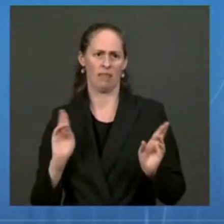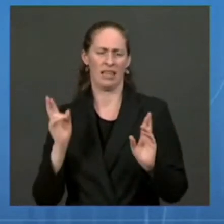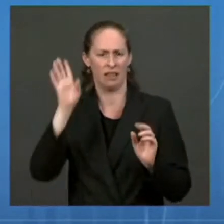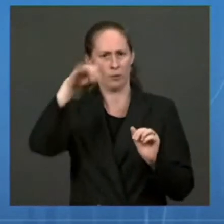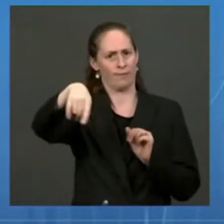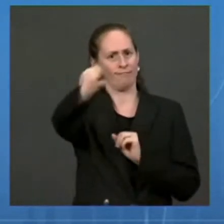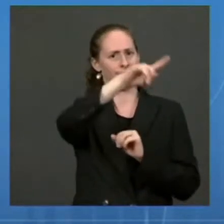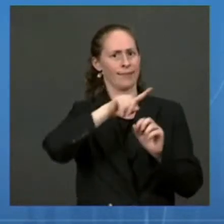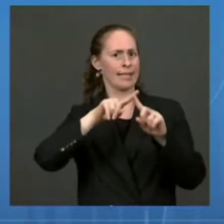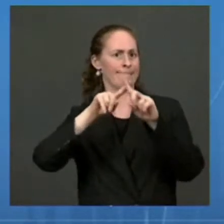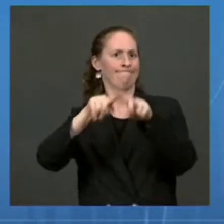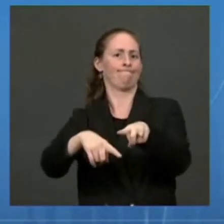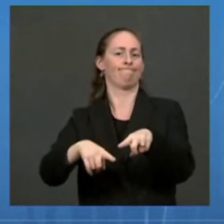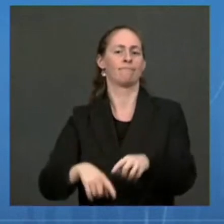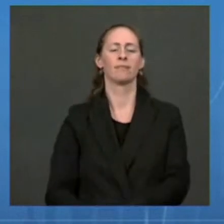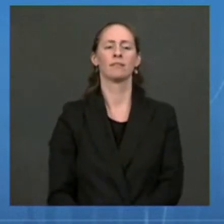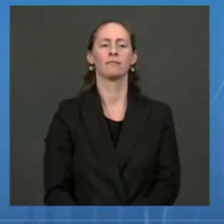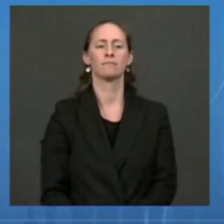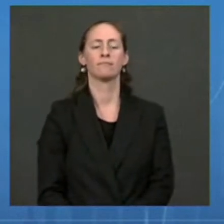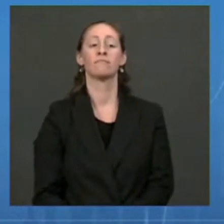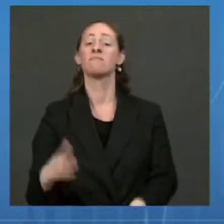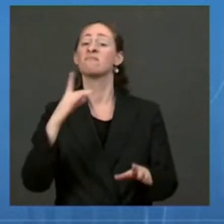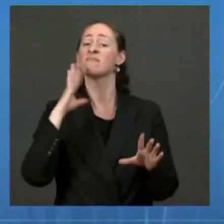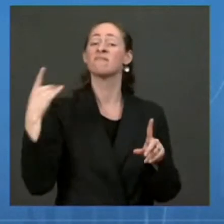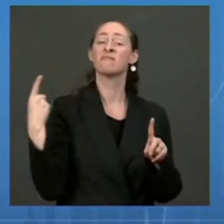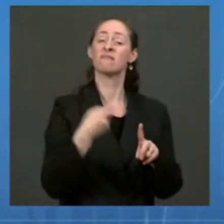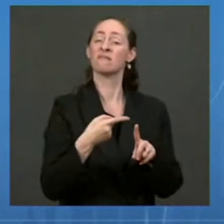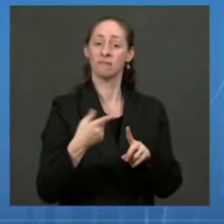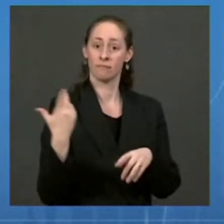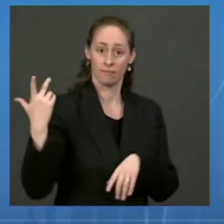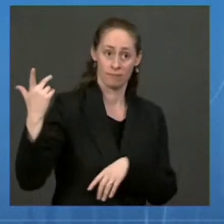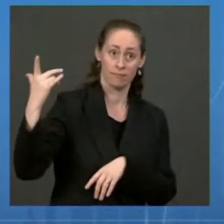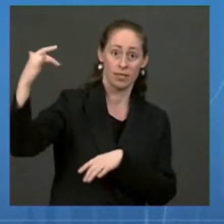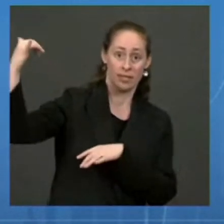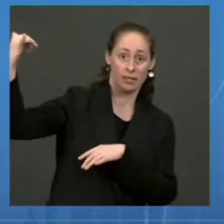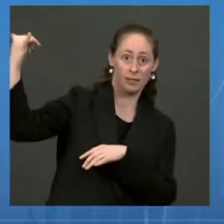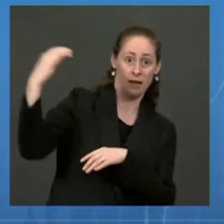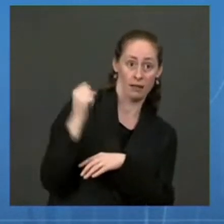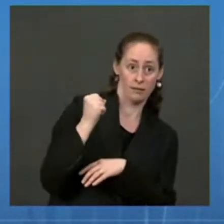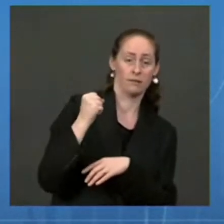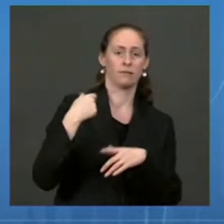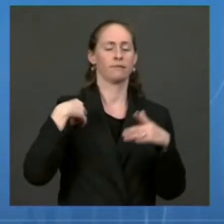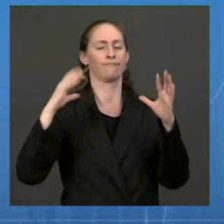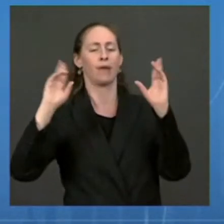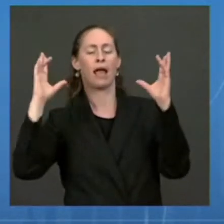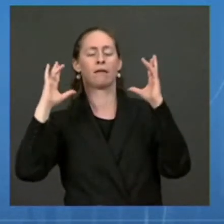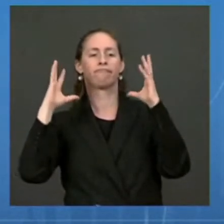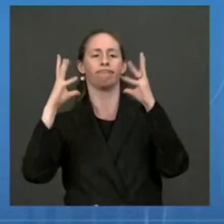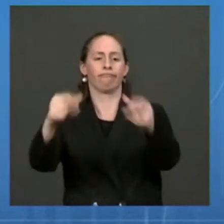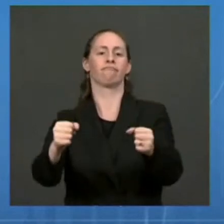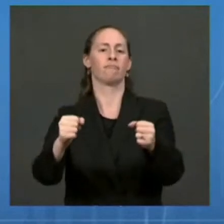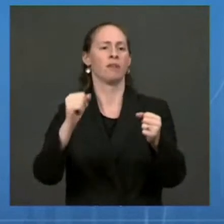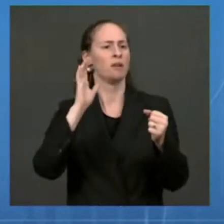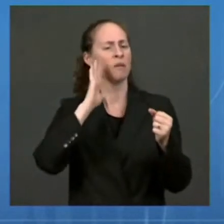CENTERS, RURAL HEALTH CARE